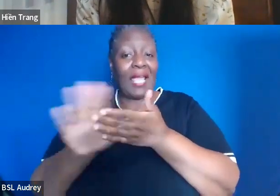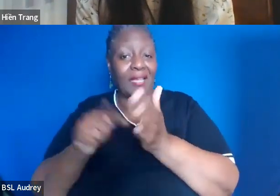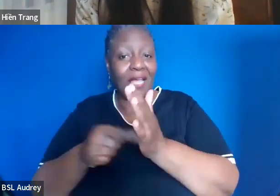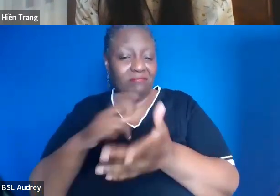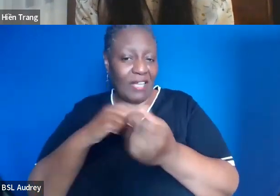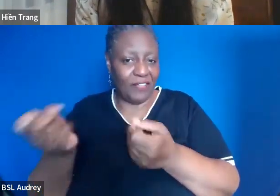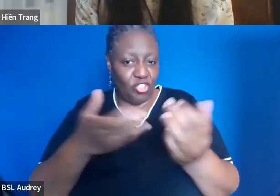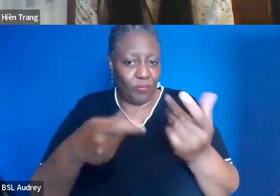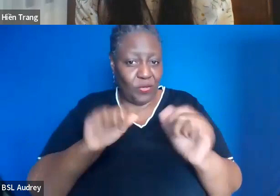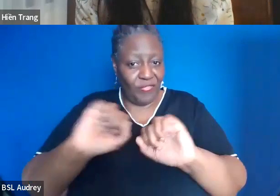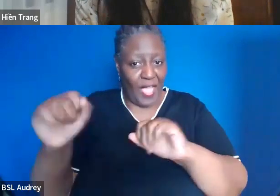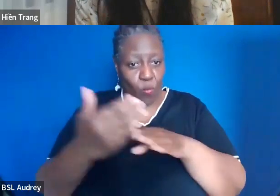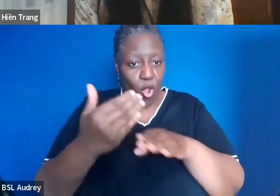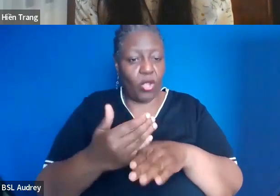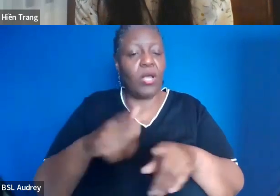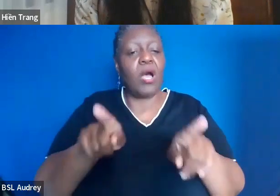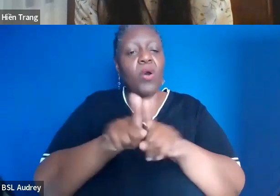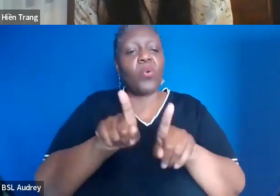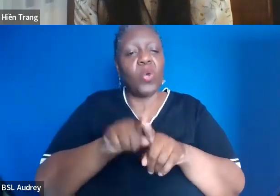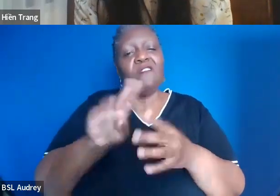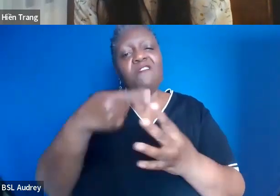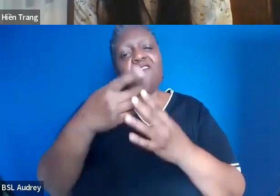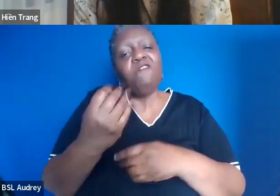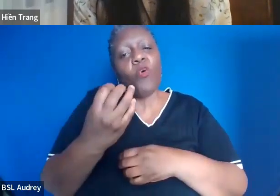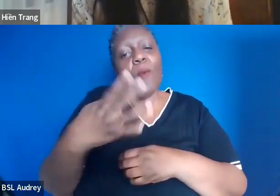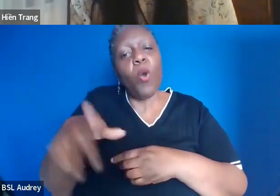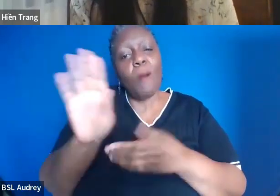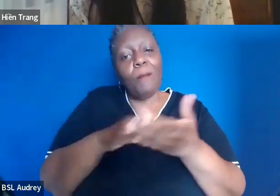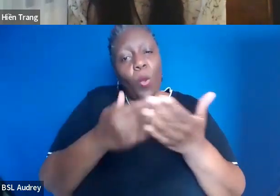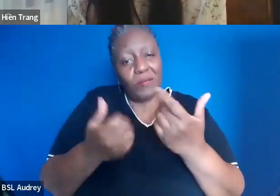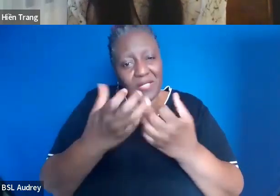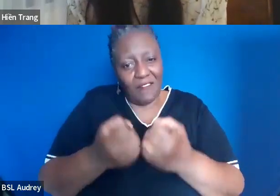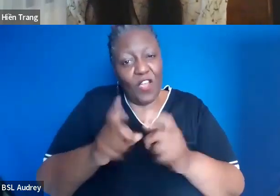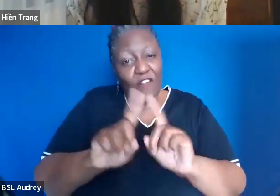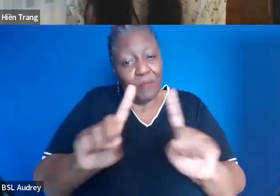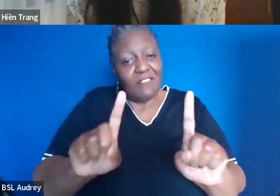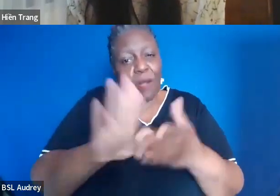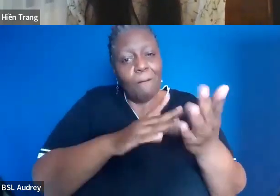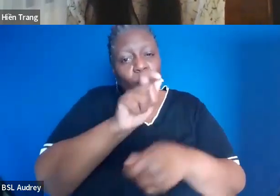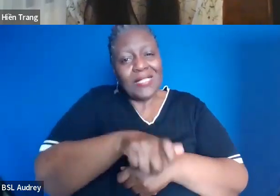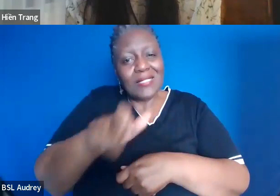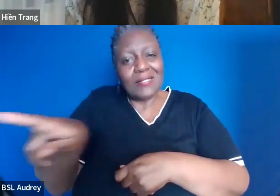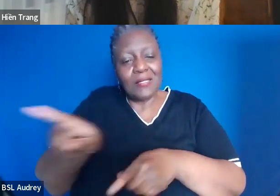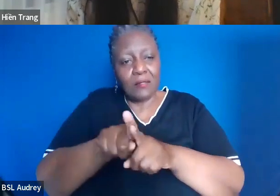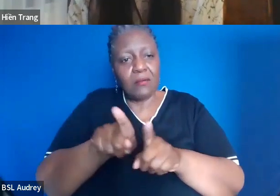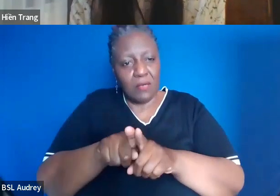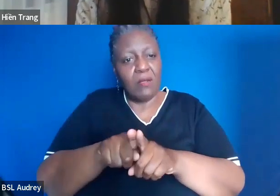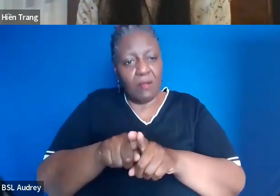work uh along with about four other poems uh from different poets are up on the website with audio